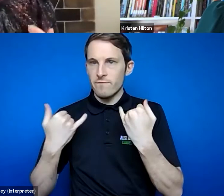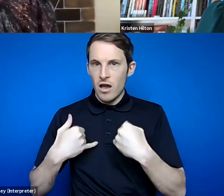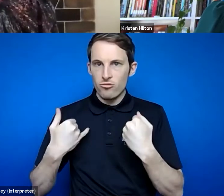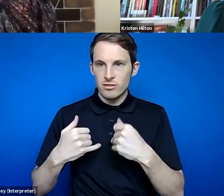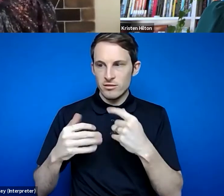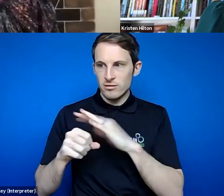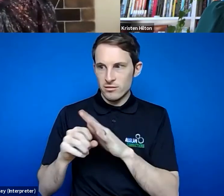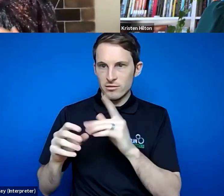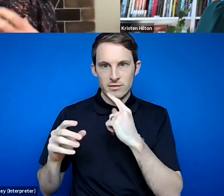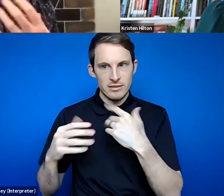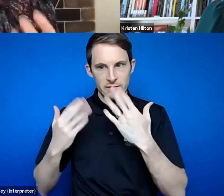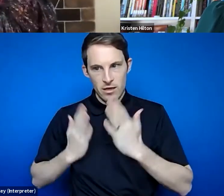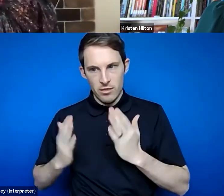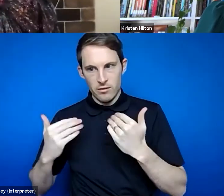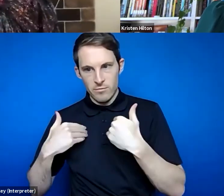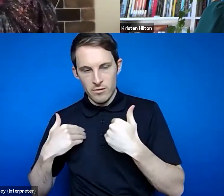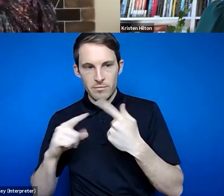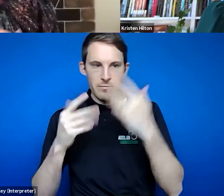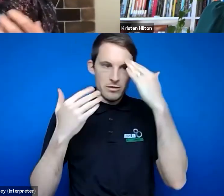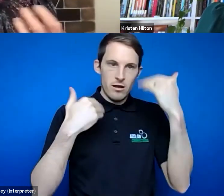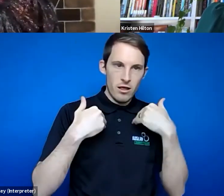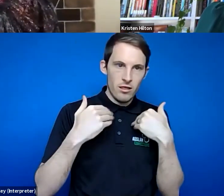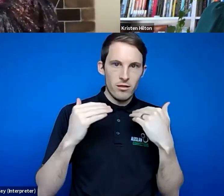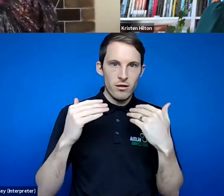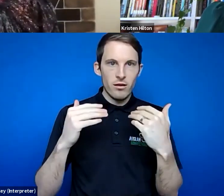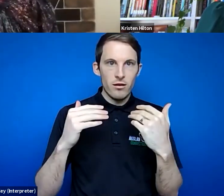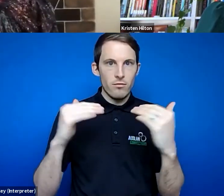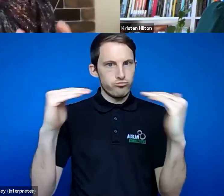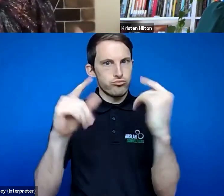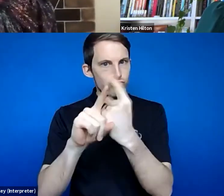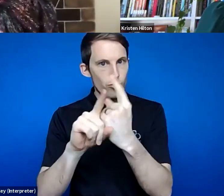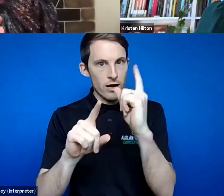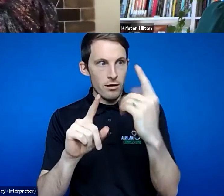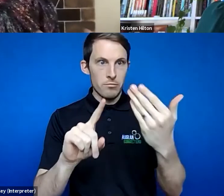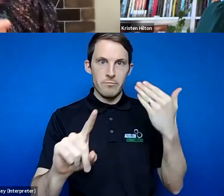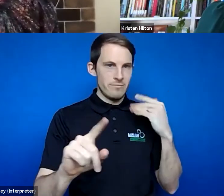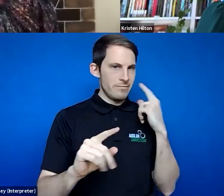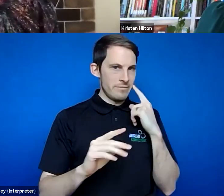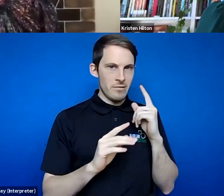the very first days that we have been talking about COVID-19, people have been working through